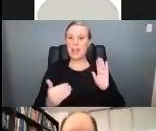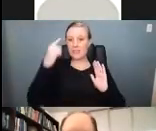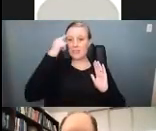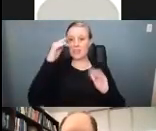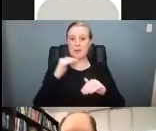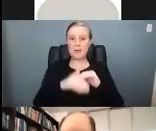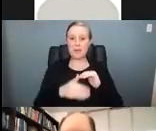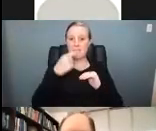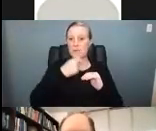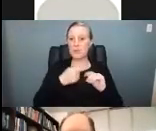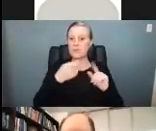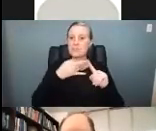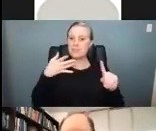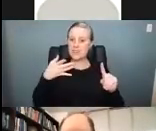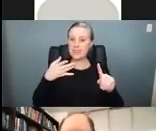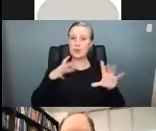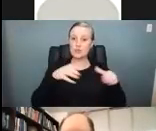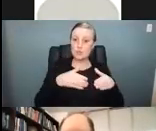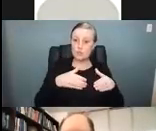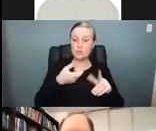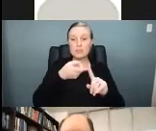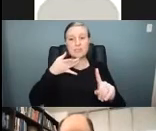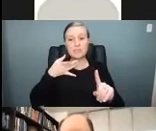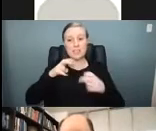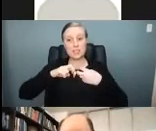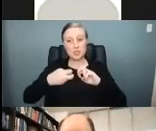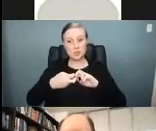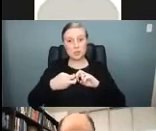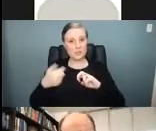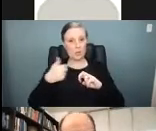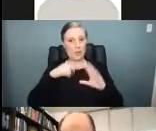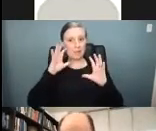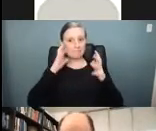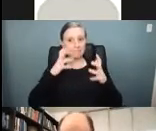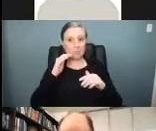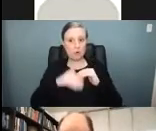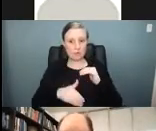issues that we've been interested in for some time. First, mobile only users and we mentioned